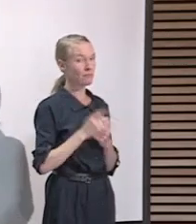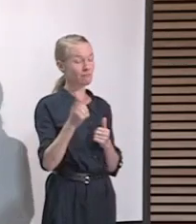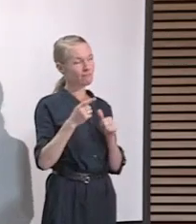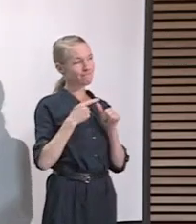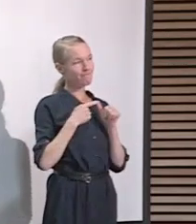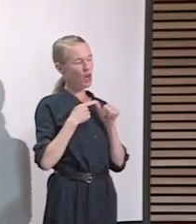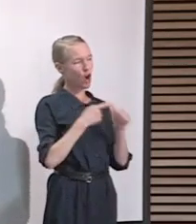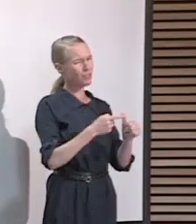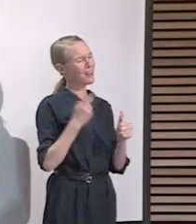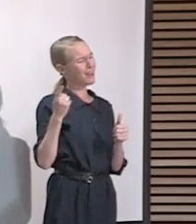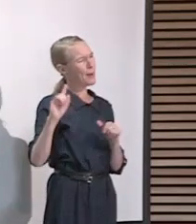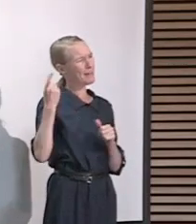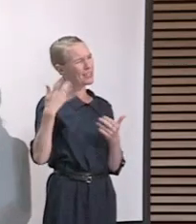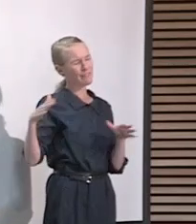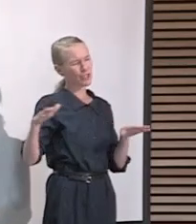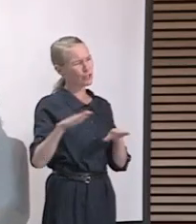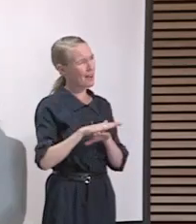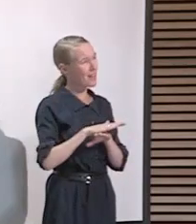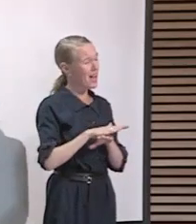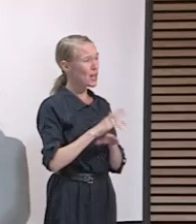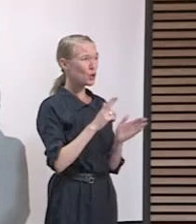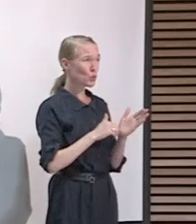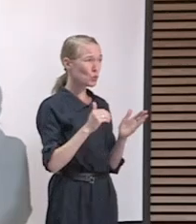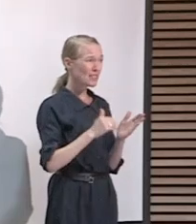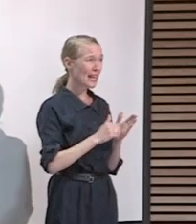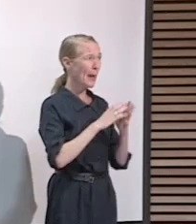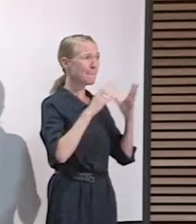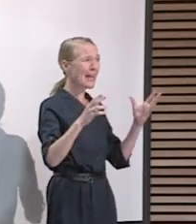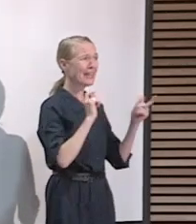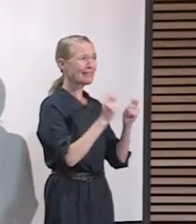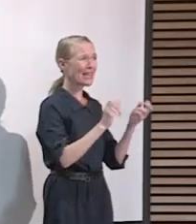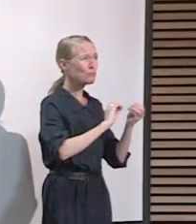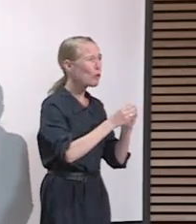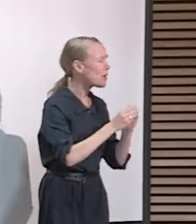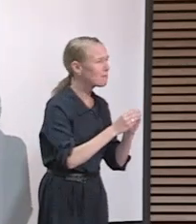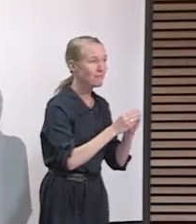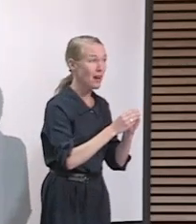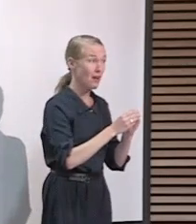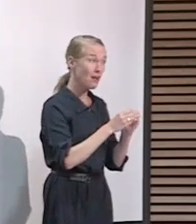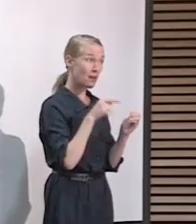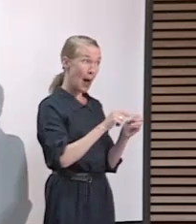reserve nation? I think the minister's traversed I don't think there's been failures of